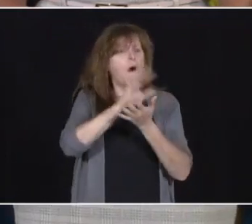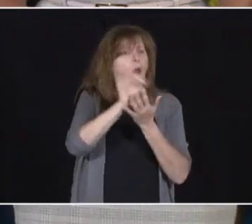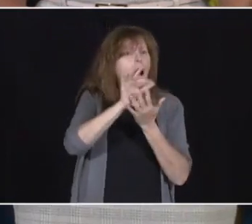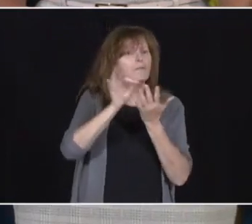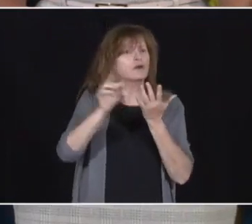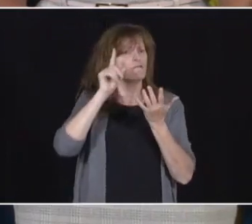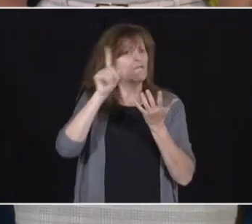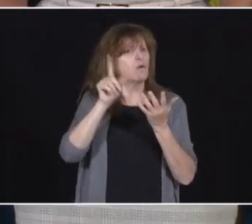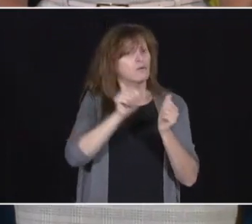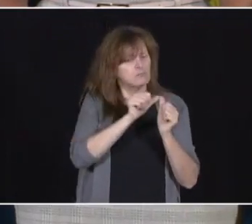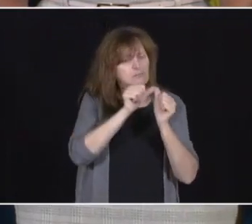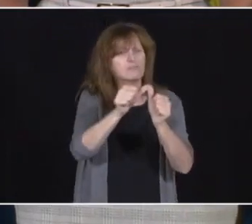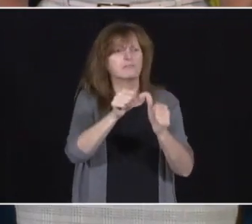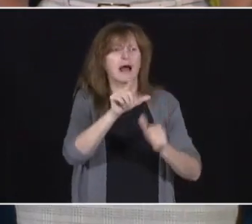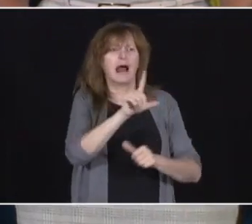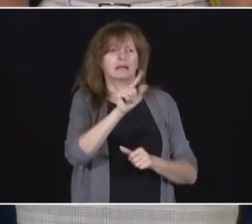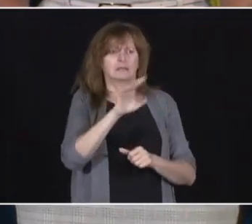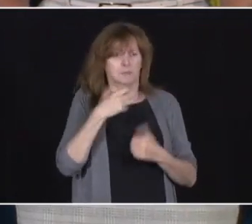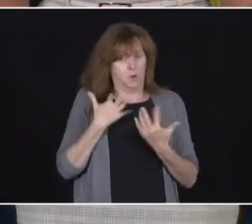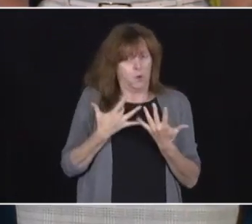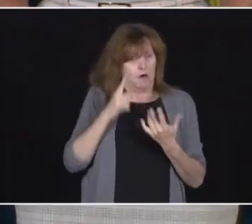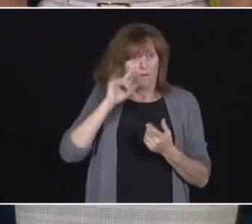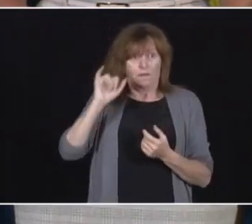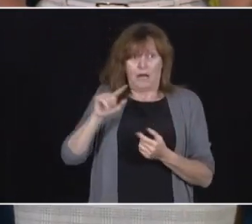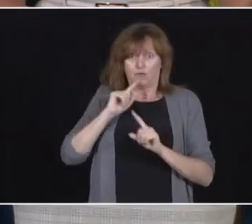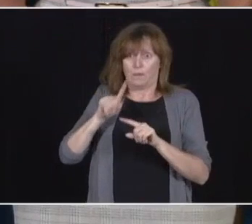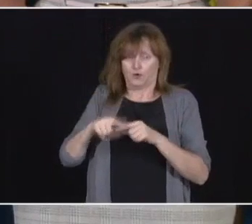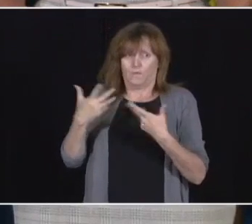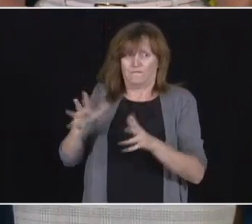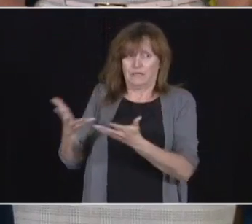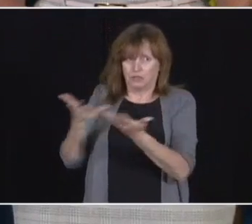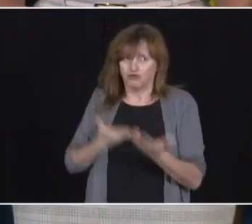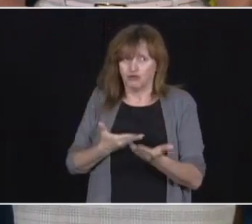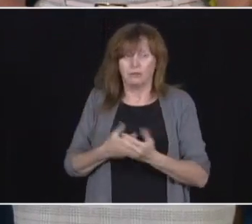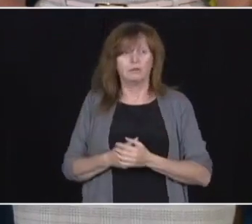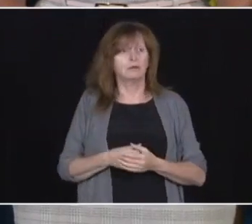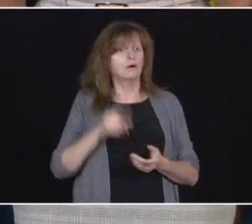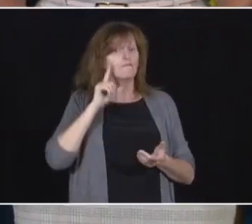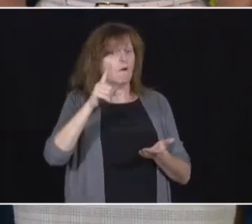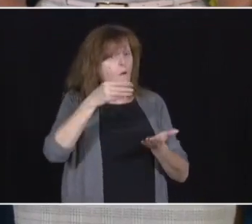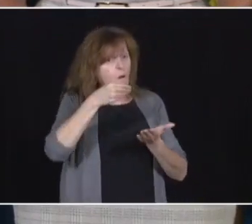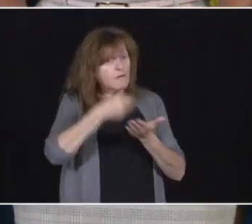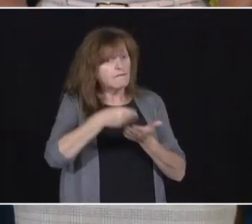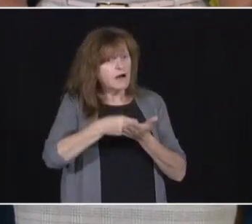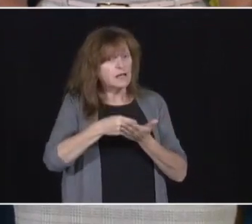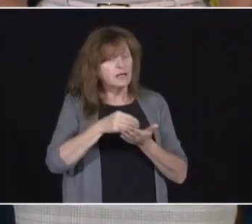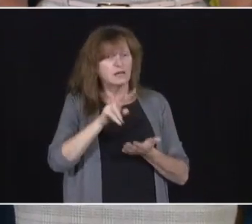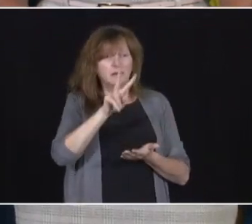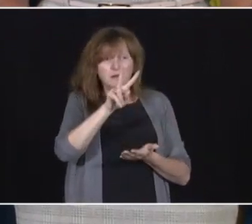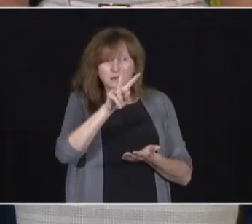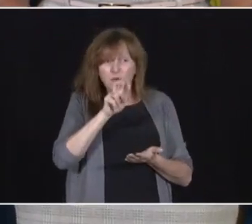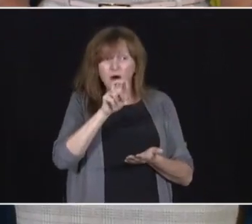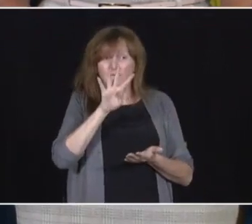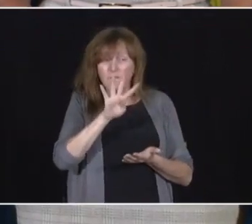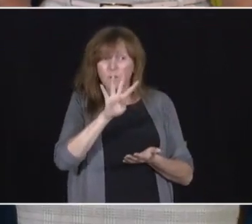some real long-term care sustainable options. And we are waiting for them to come back to us. On the funding mechanism, when he gave 243